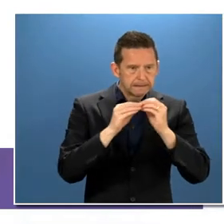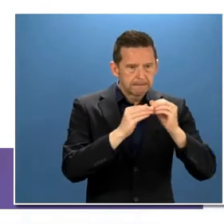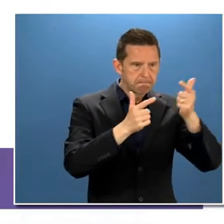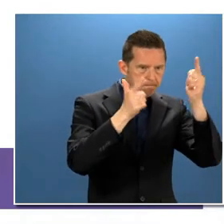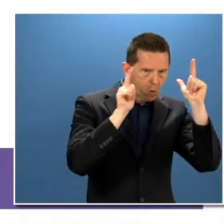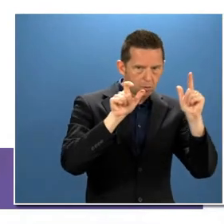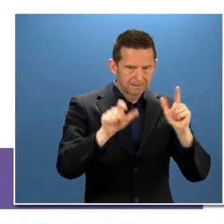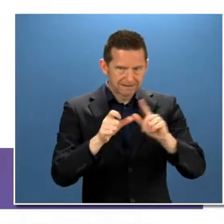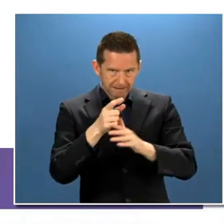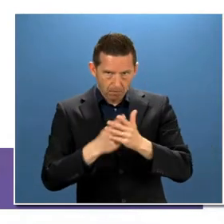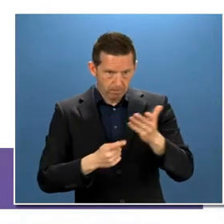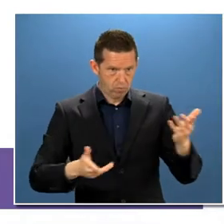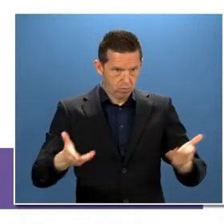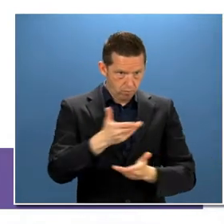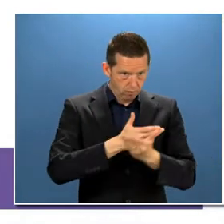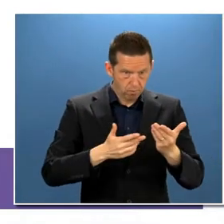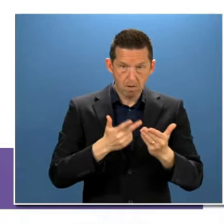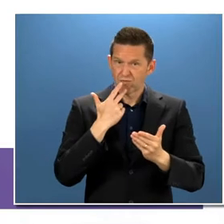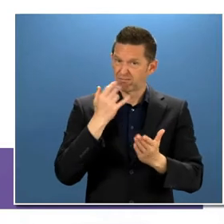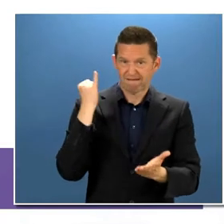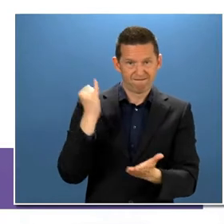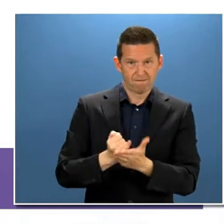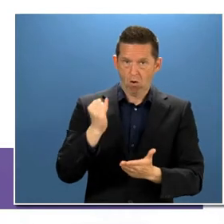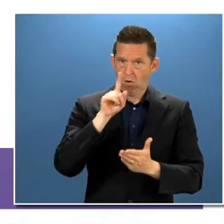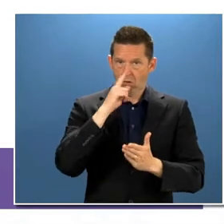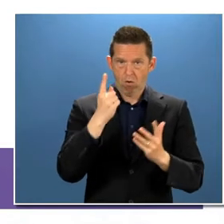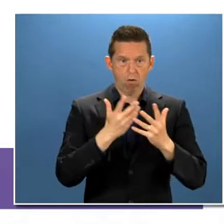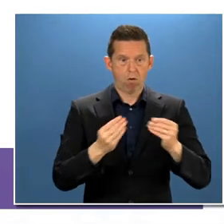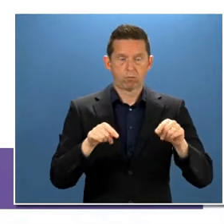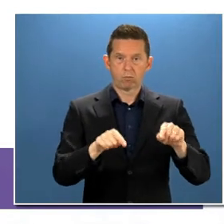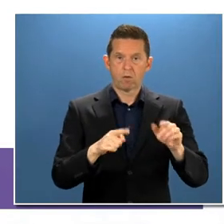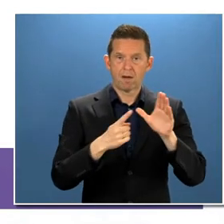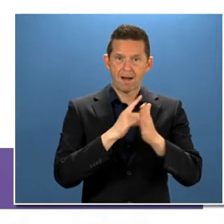resolved by conciliation at the Human Rights Commission, the next step is for